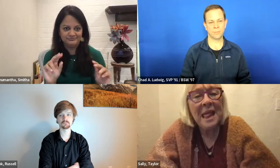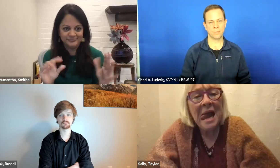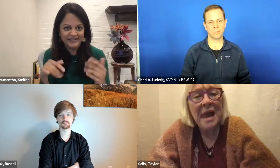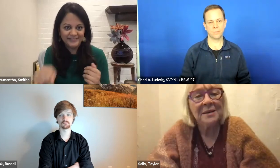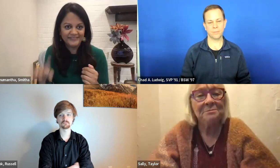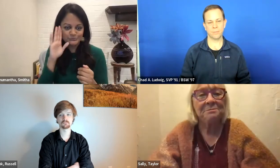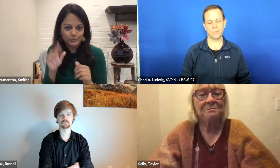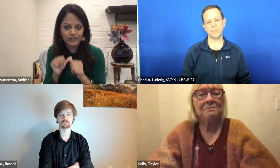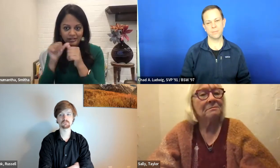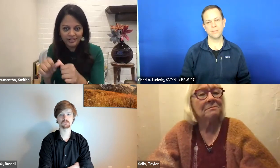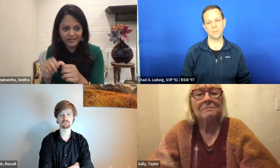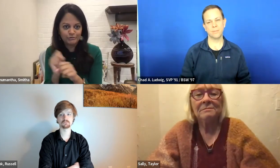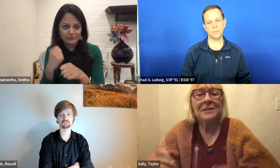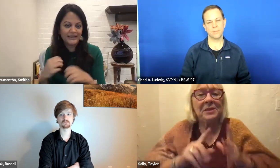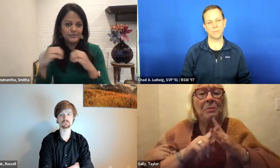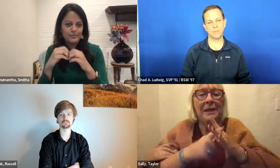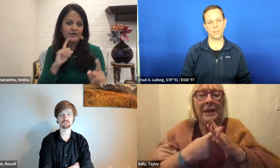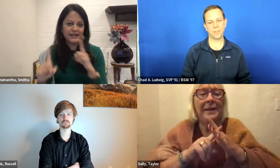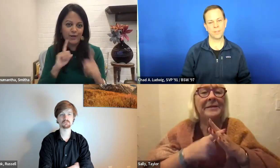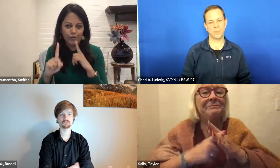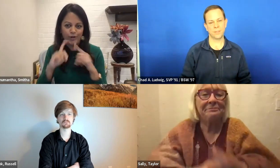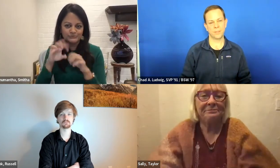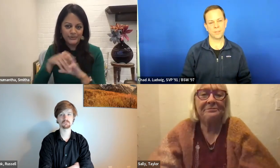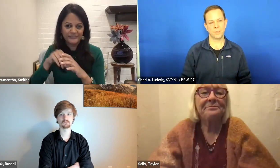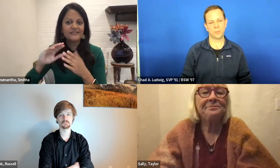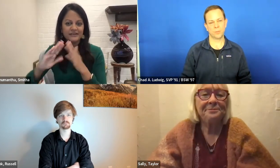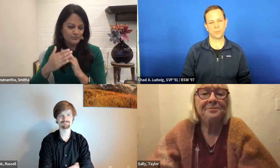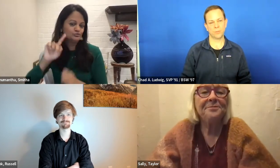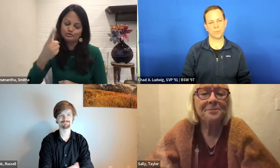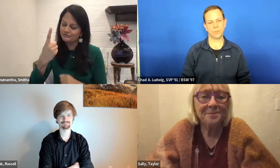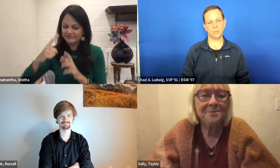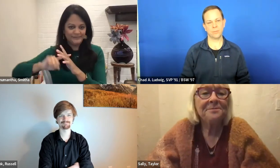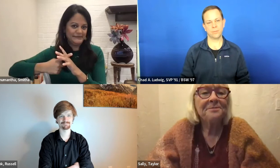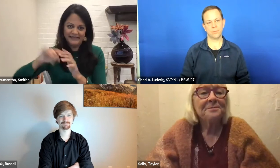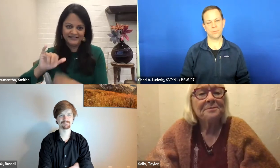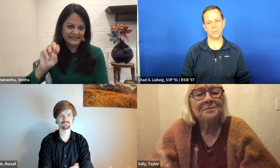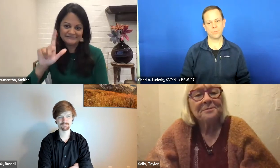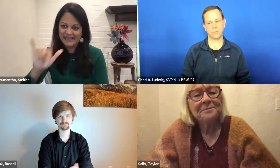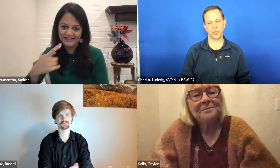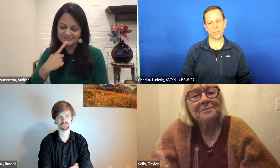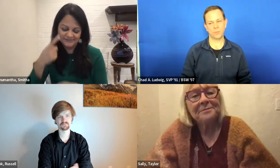Tonight's conversation is not over. This is something that will be perpetuated with further dialogue in our community.